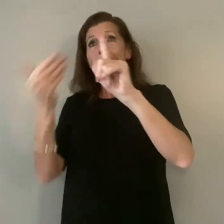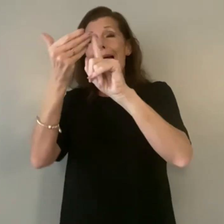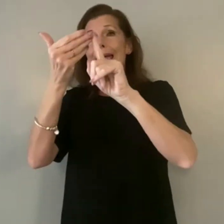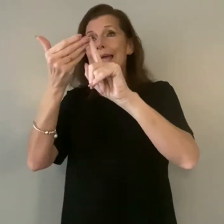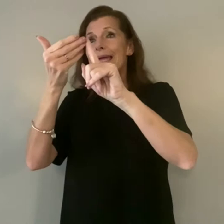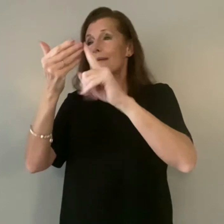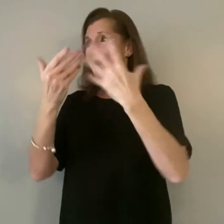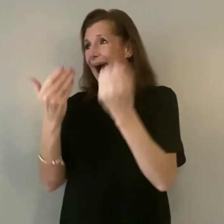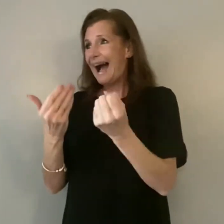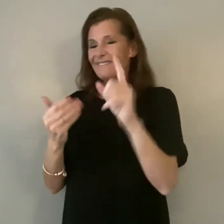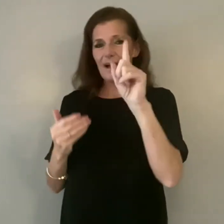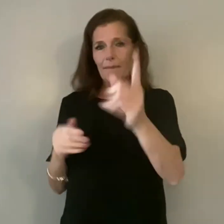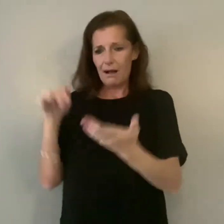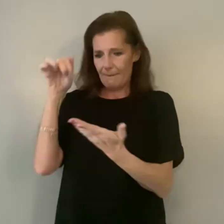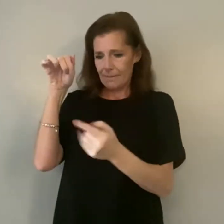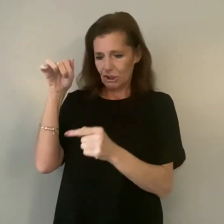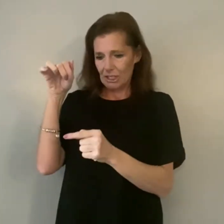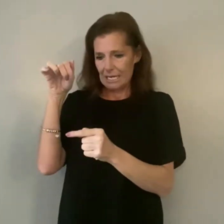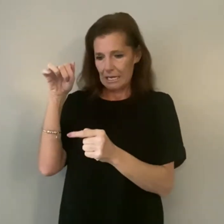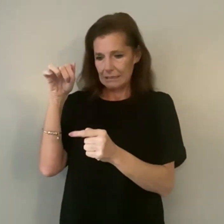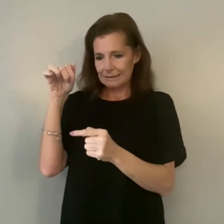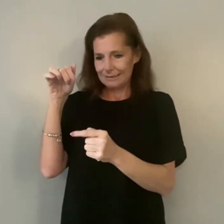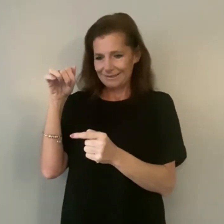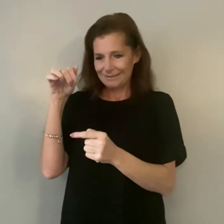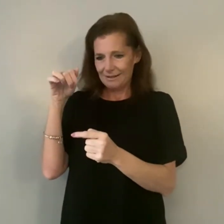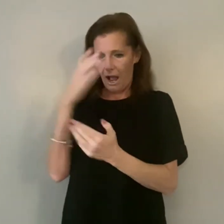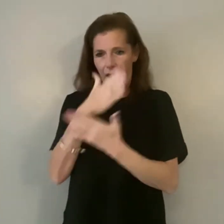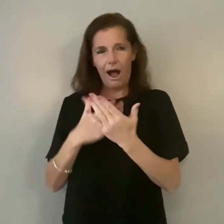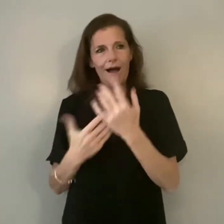an ambition and a mission over here, but a budget which can only achieve so much.